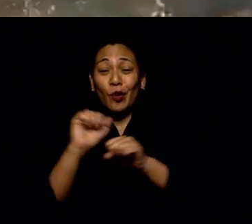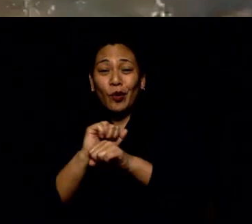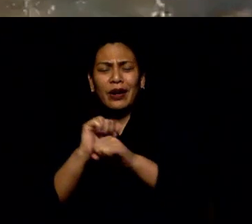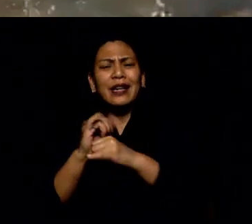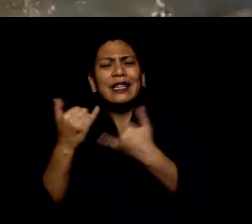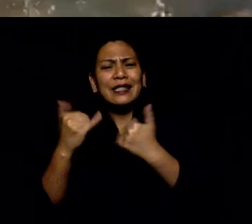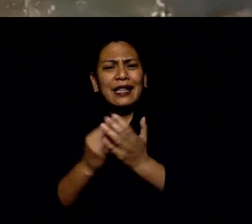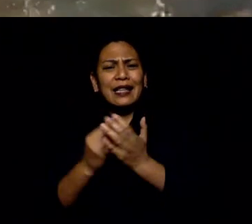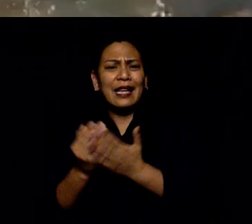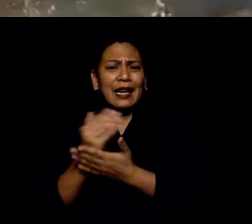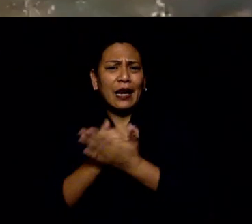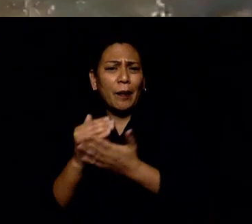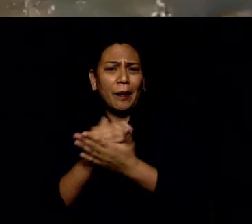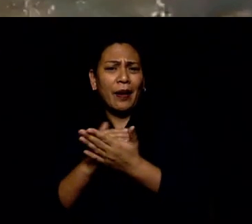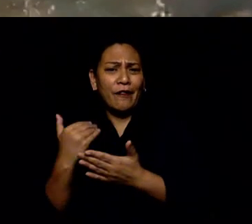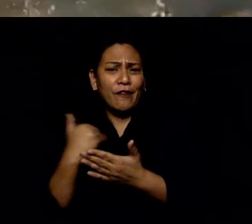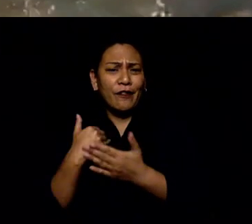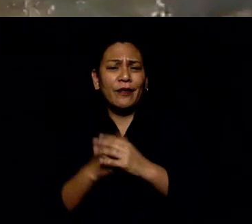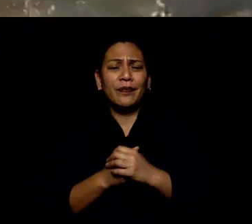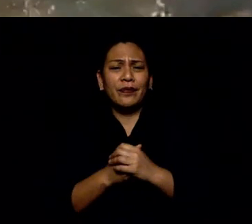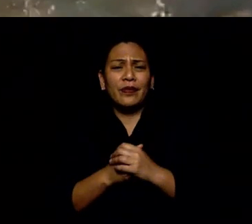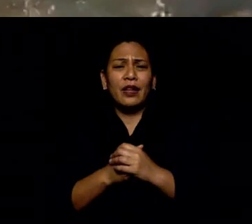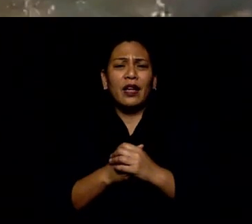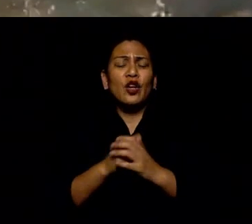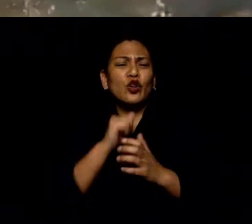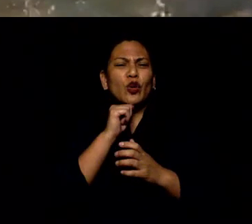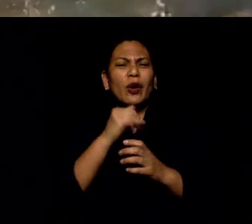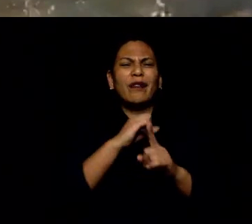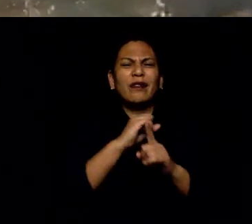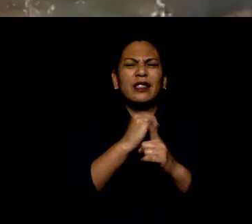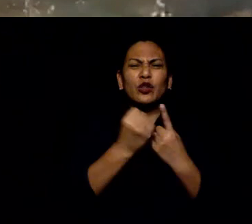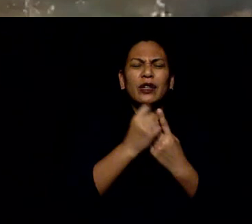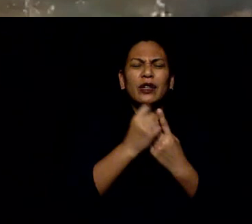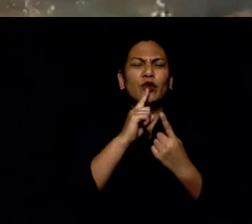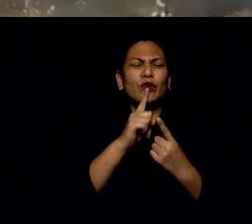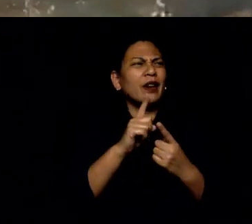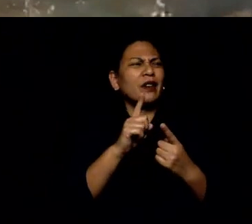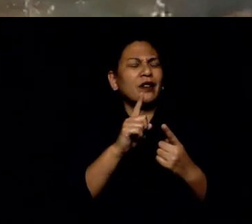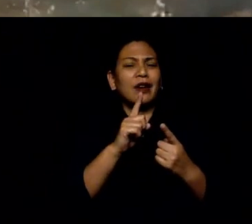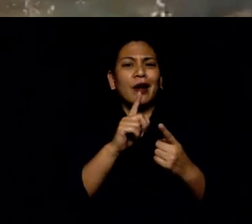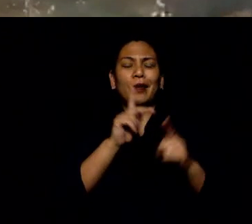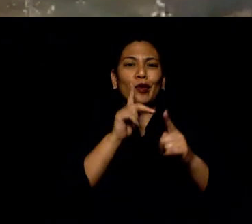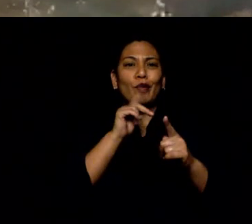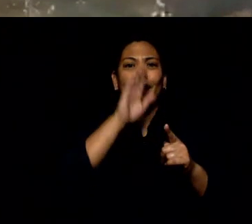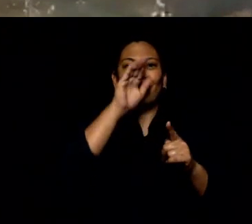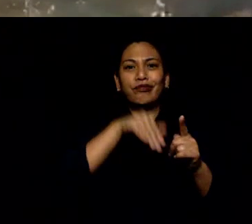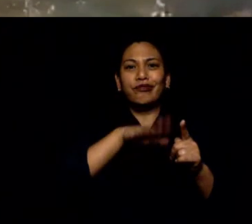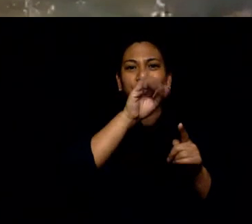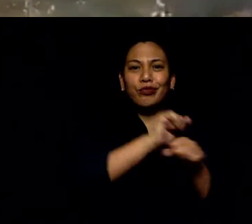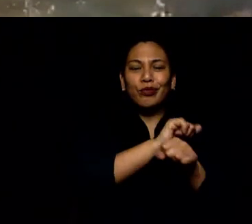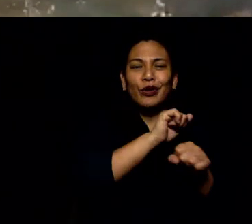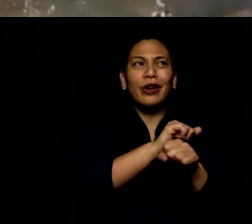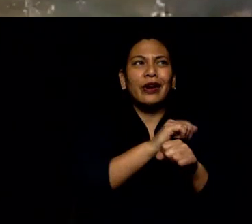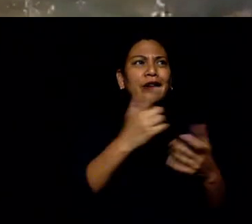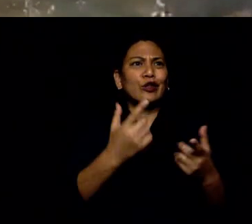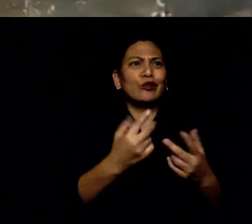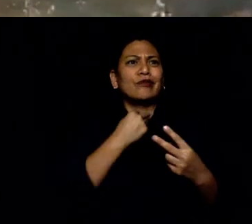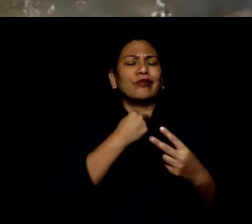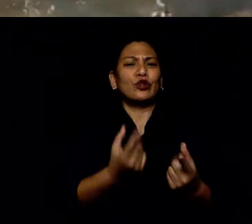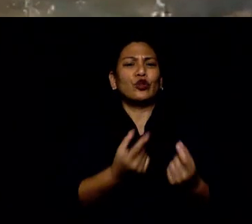this situation where precarious workers or gig workers, COVID comes along, and suddenly they have no source of income whatsoever.